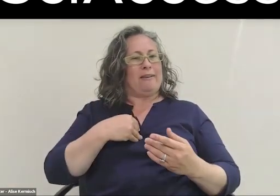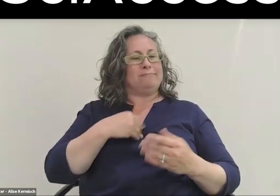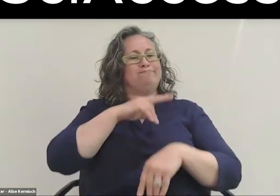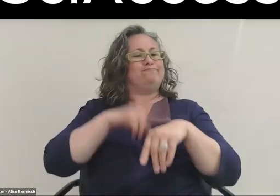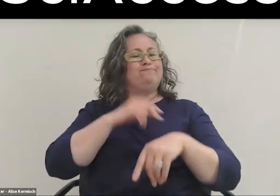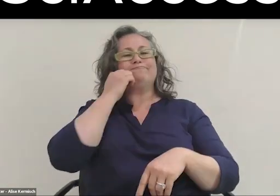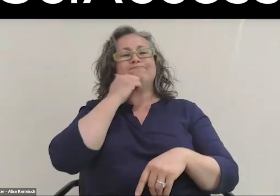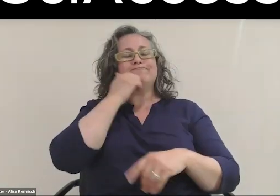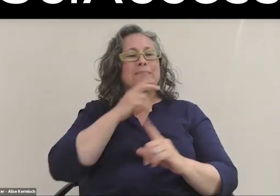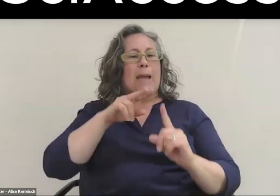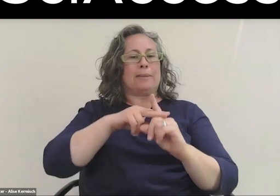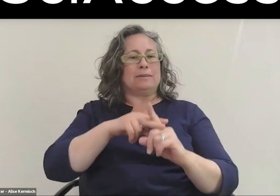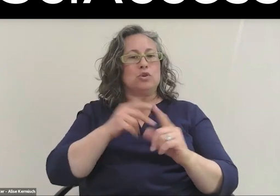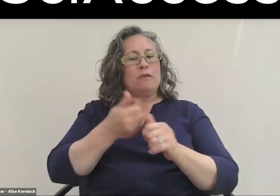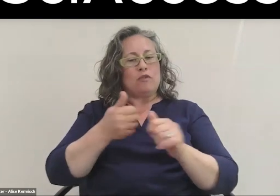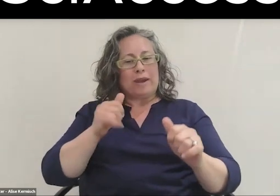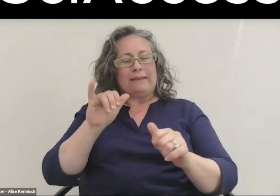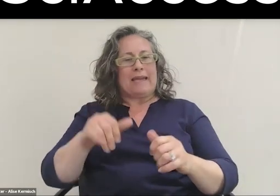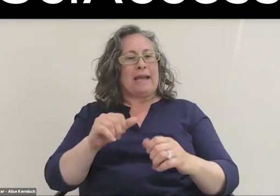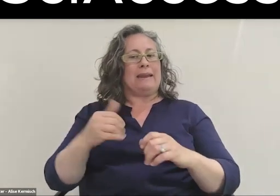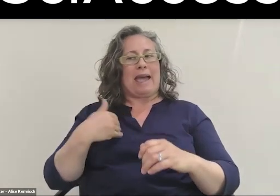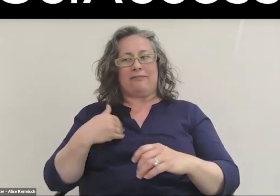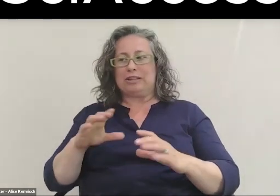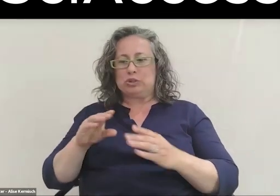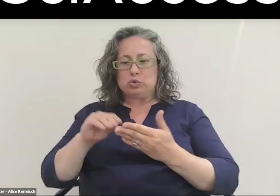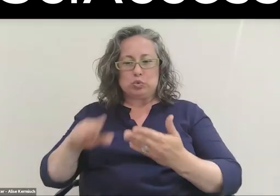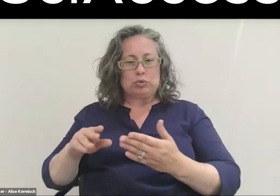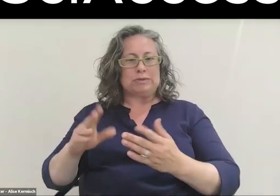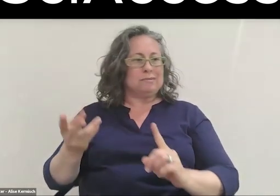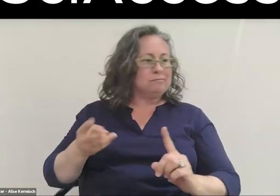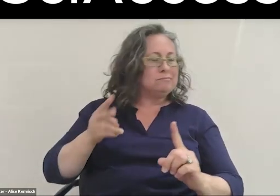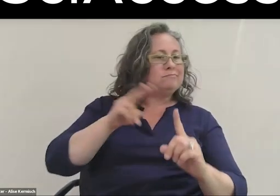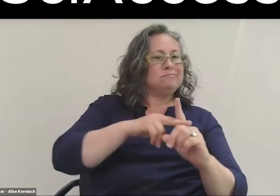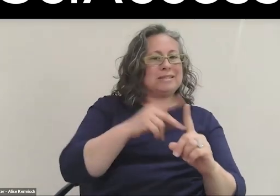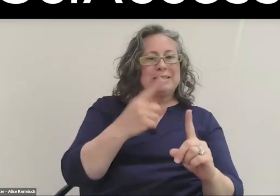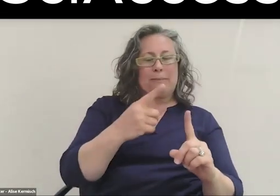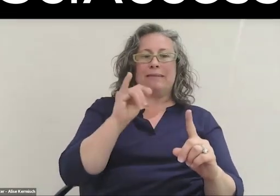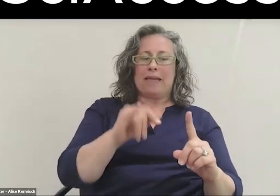Avoiding that and having students work on something that is immensely practical, doing something to benefit